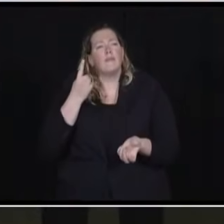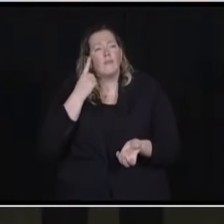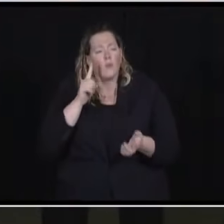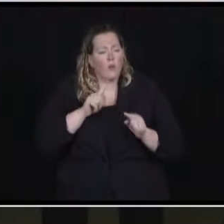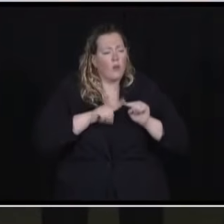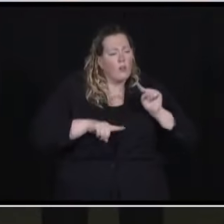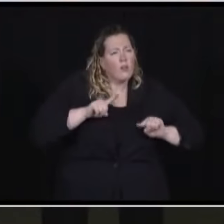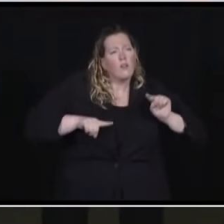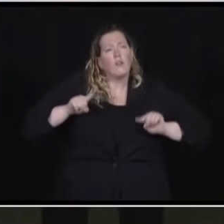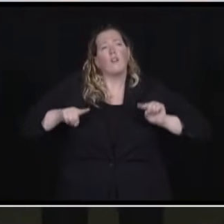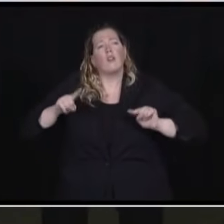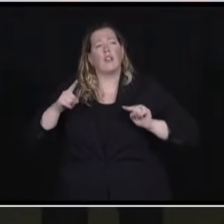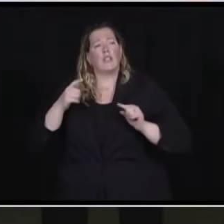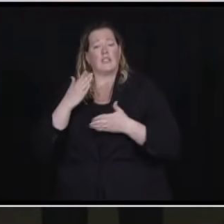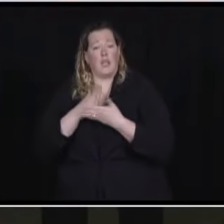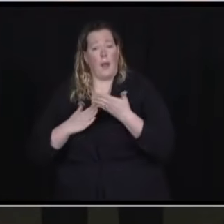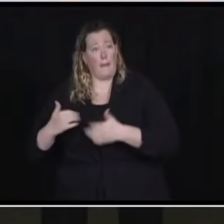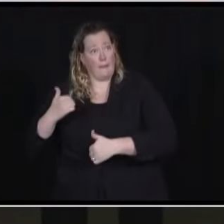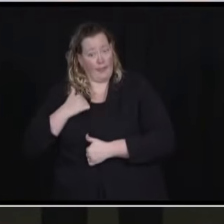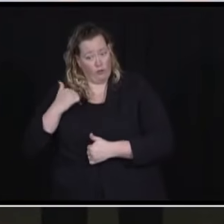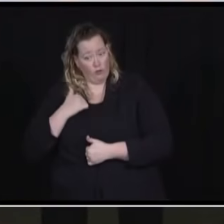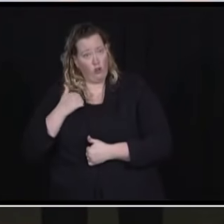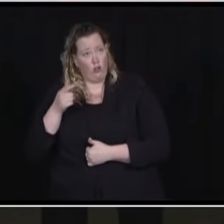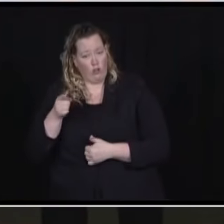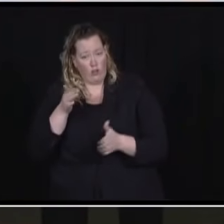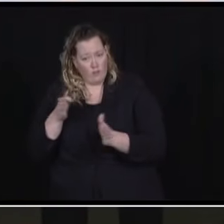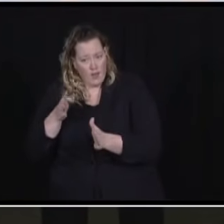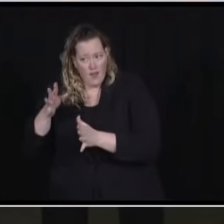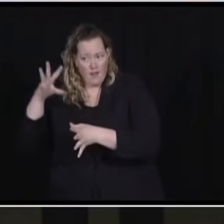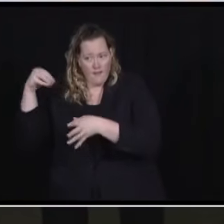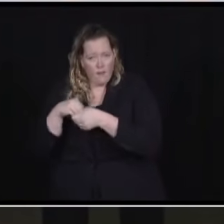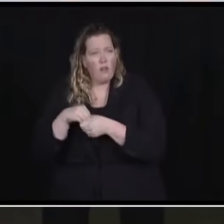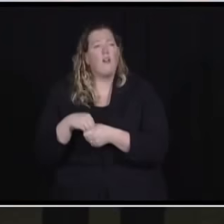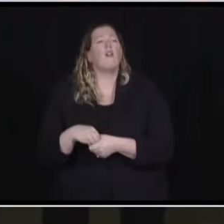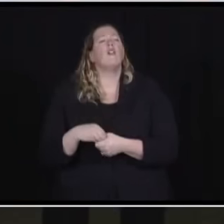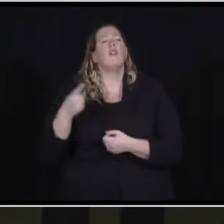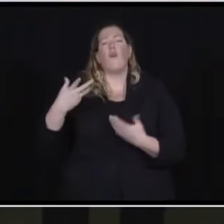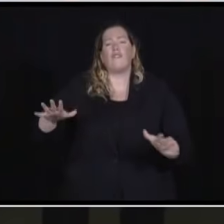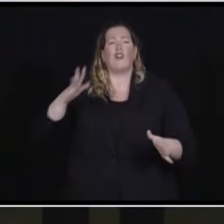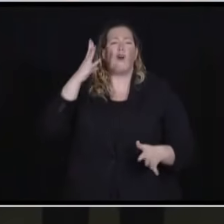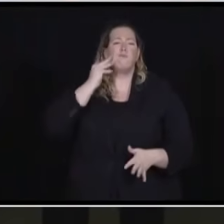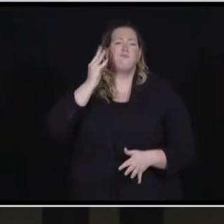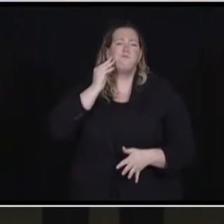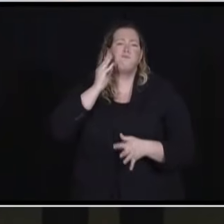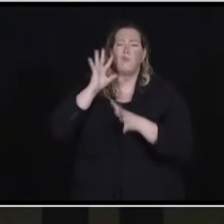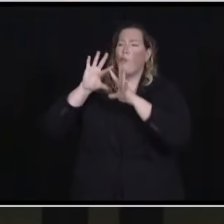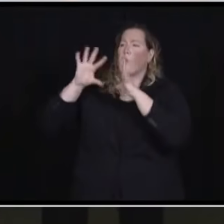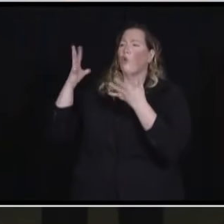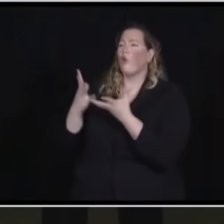transparent with them and that they know what is going on and what their role is in it and